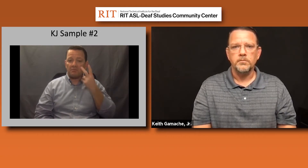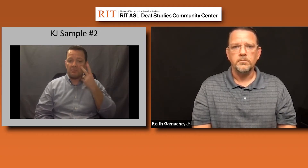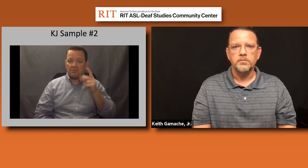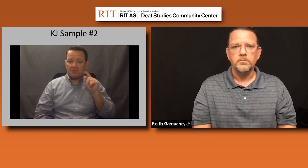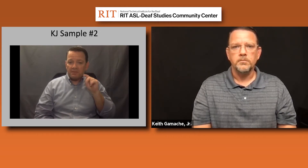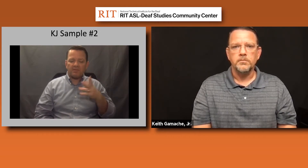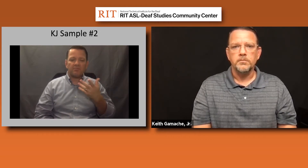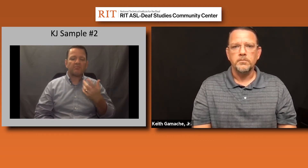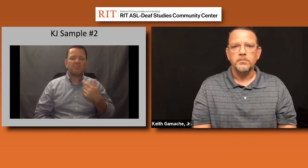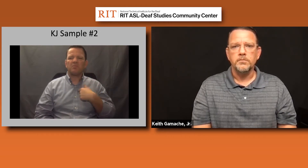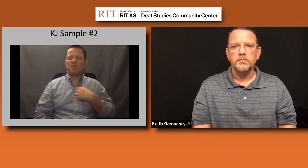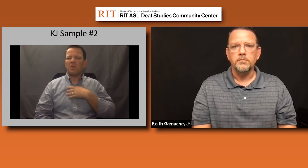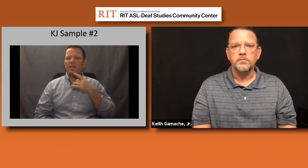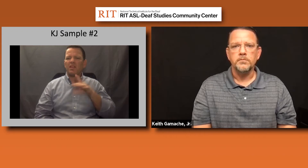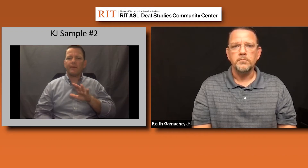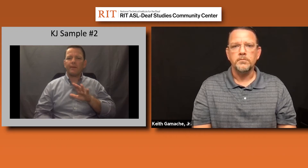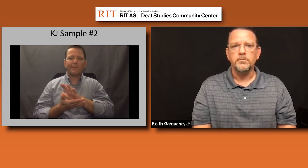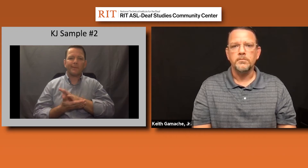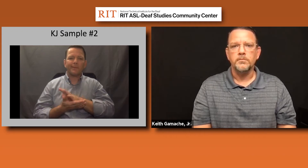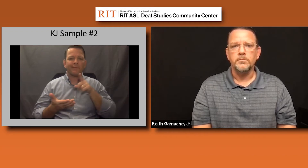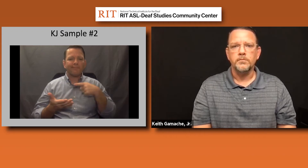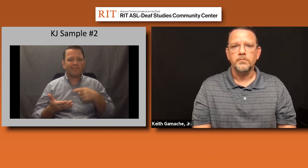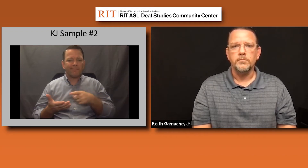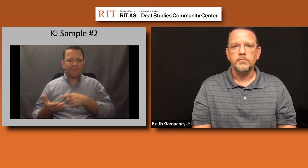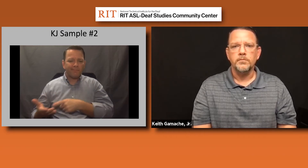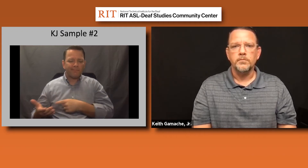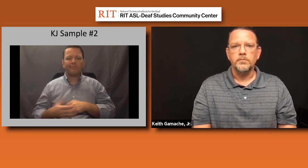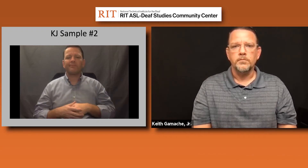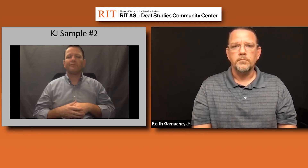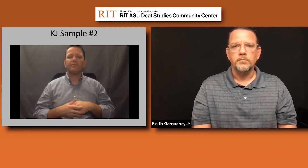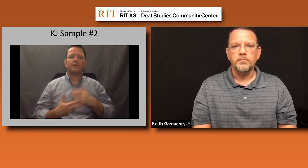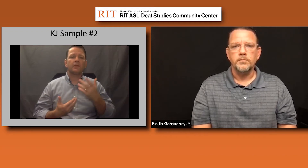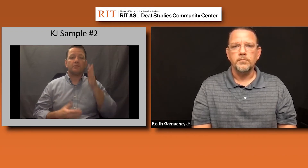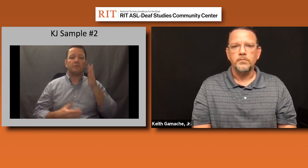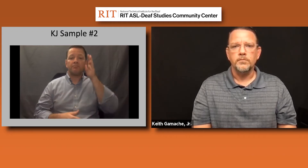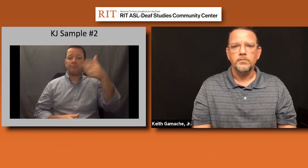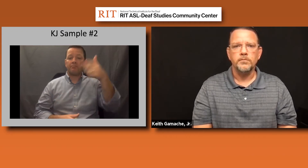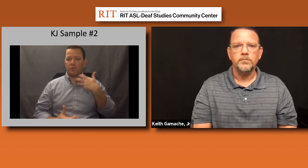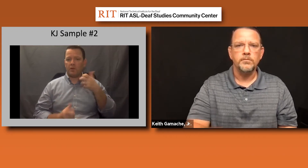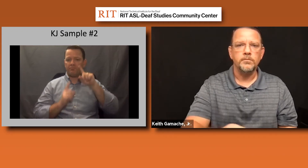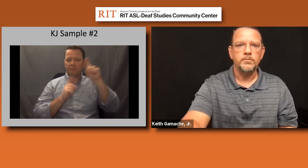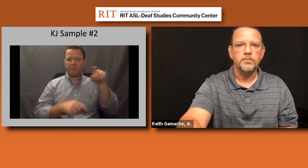I like to watch TV. I don't like to grade papers, and in the future,